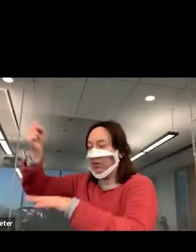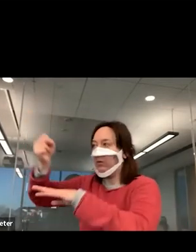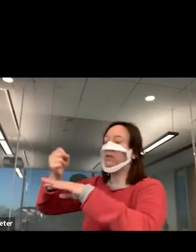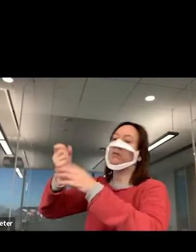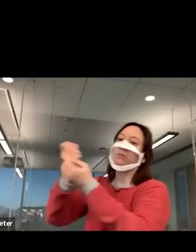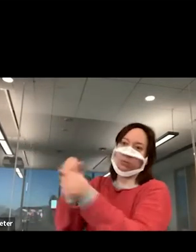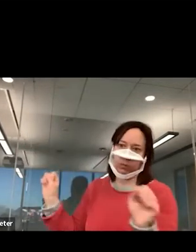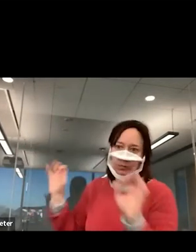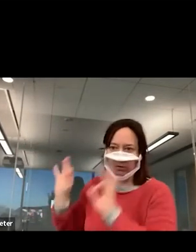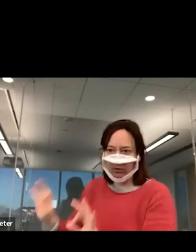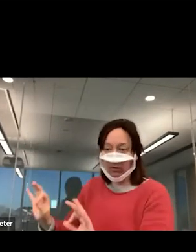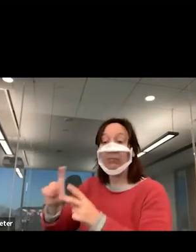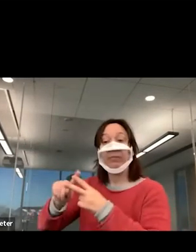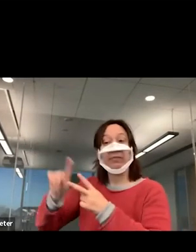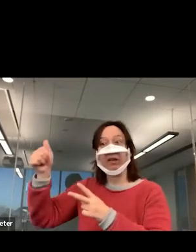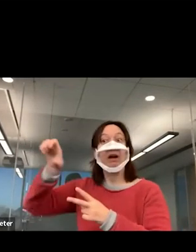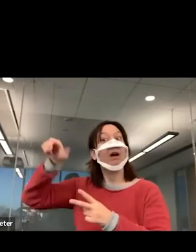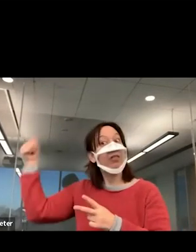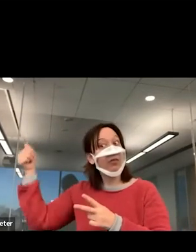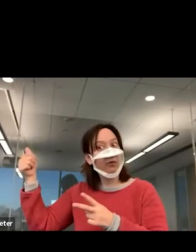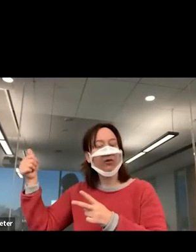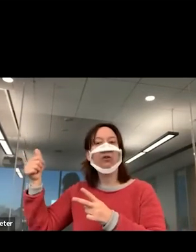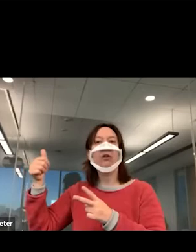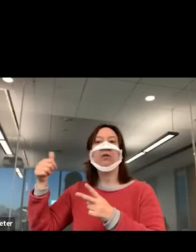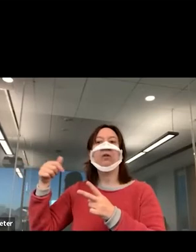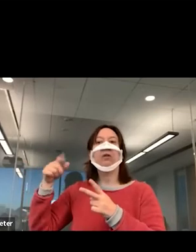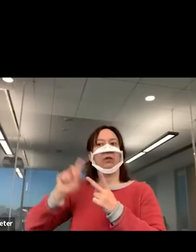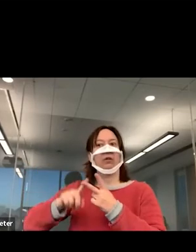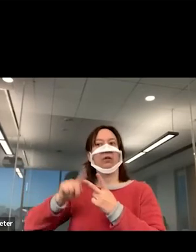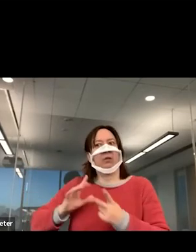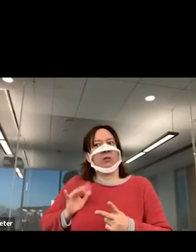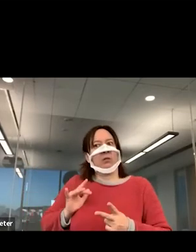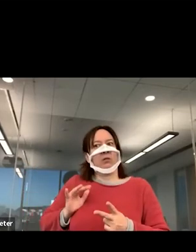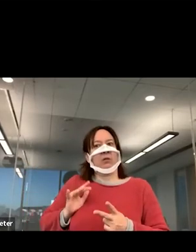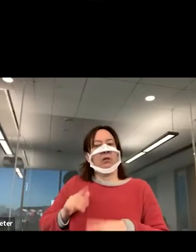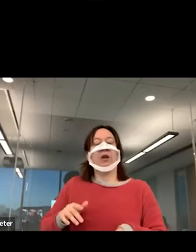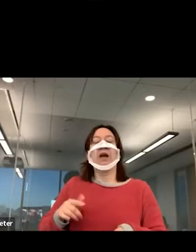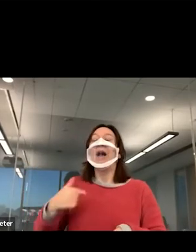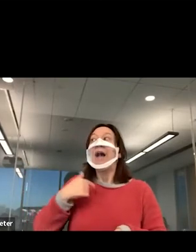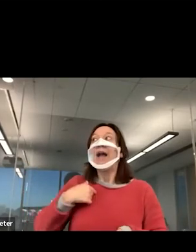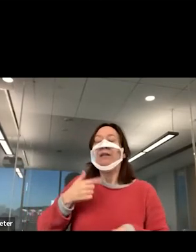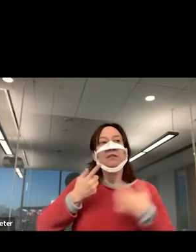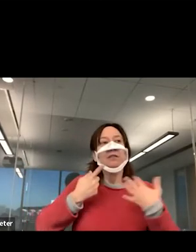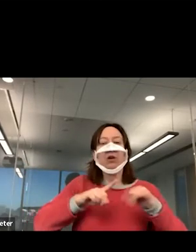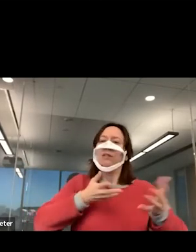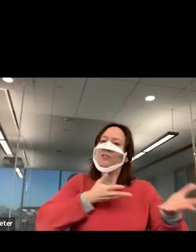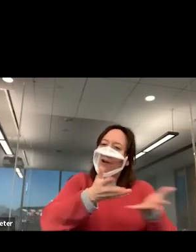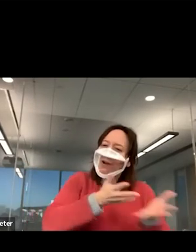i started talking to him about reading about learning to read and i hooked him up with a